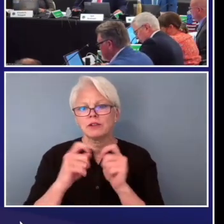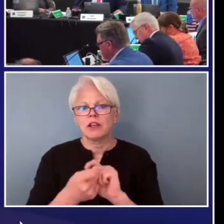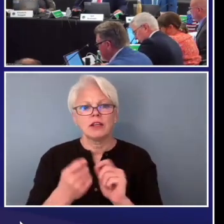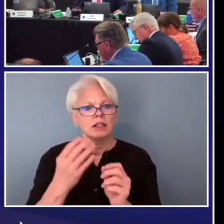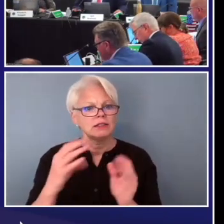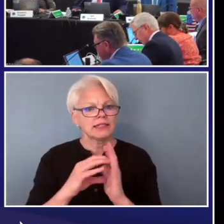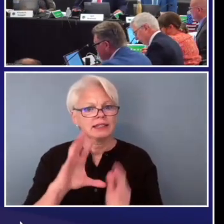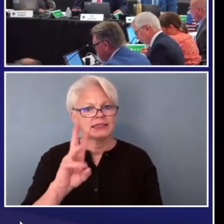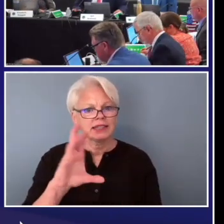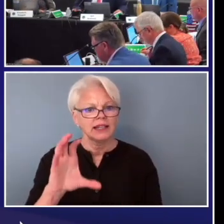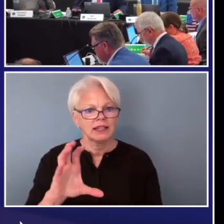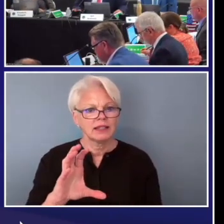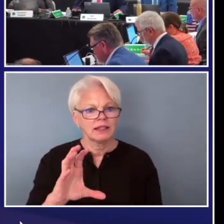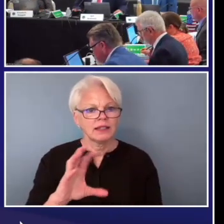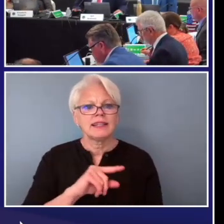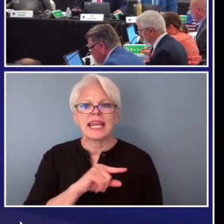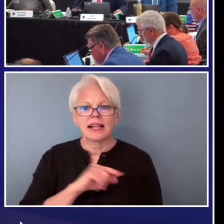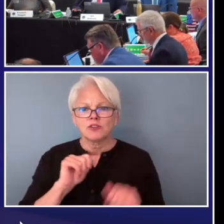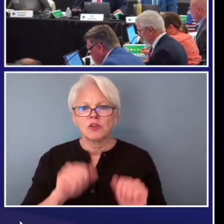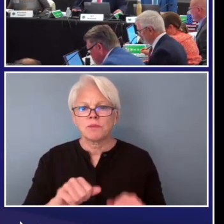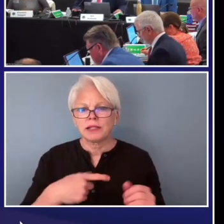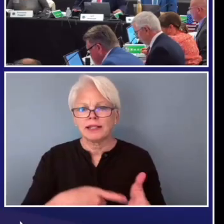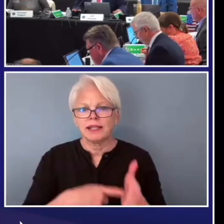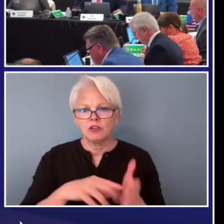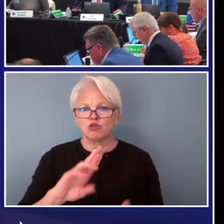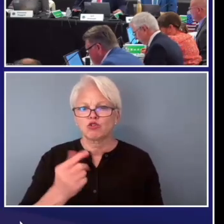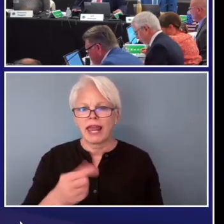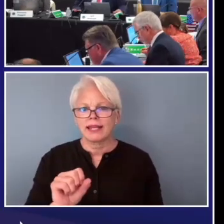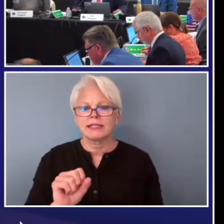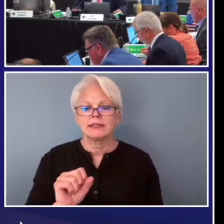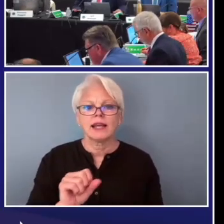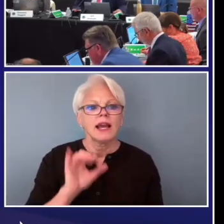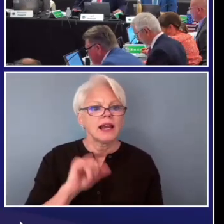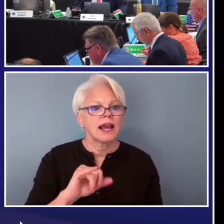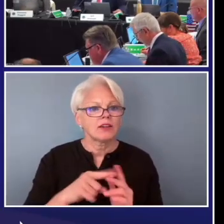the eligibility um, regulations. And that starts in 600.11.